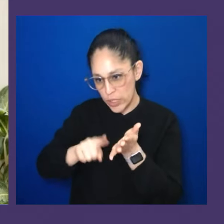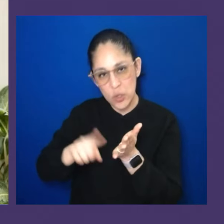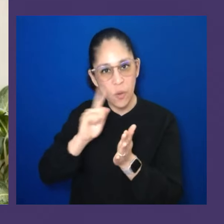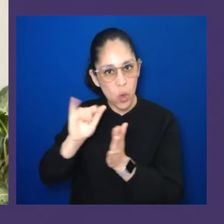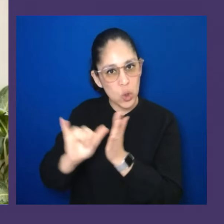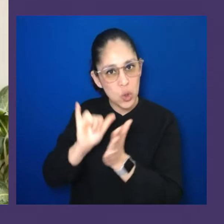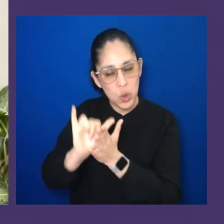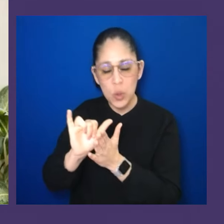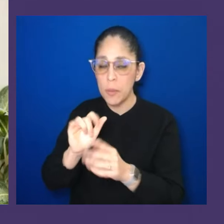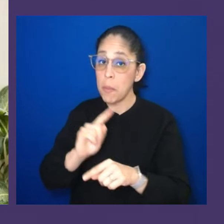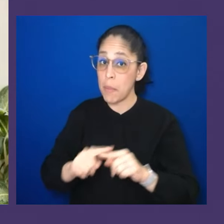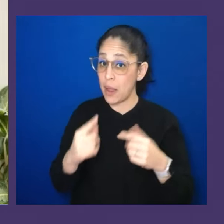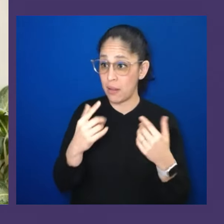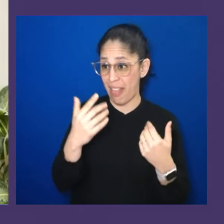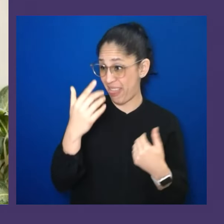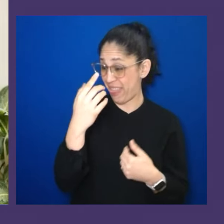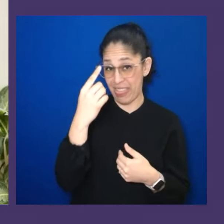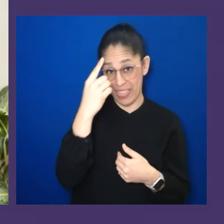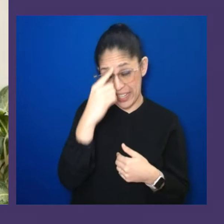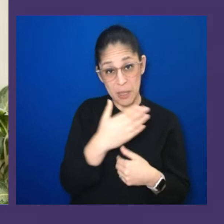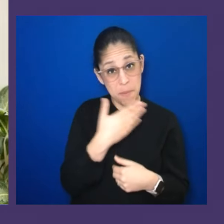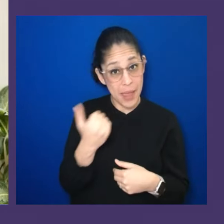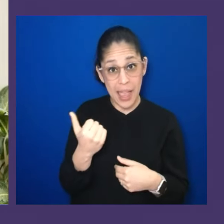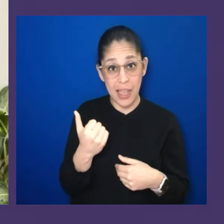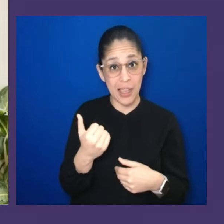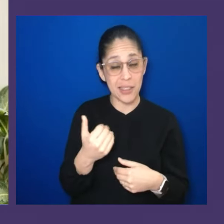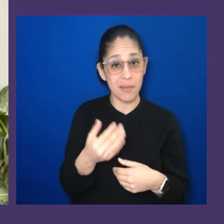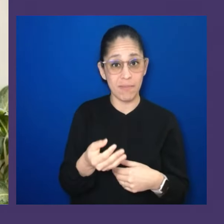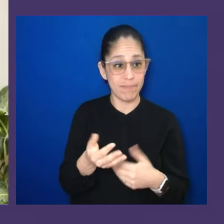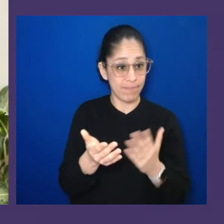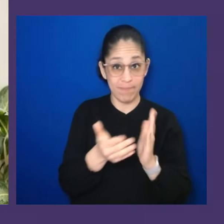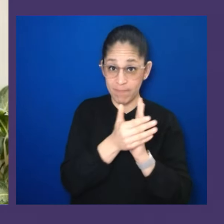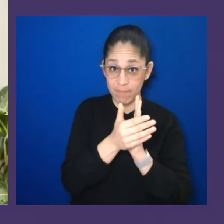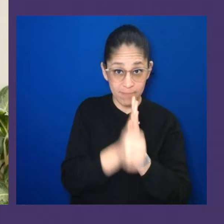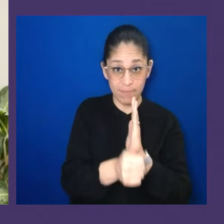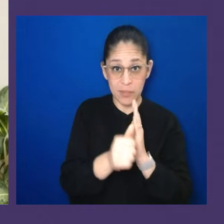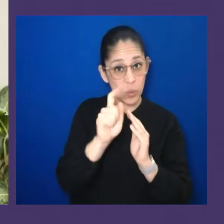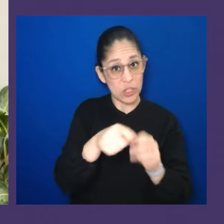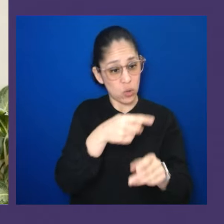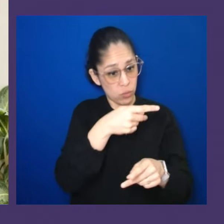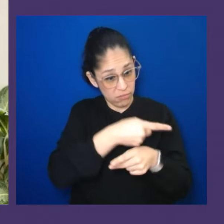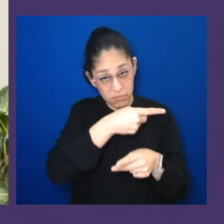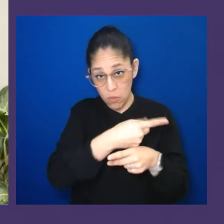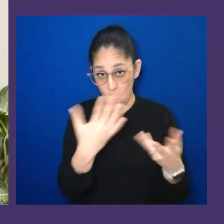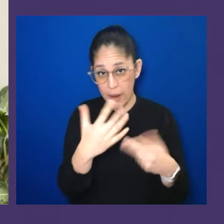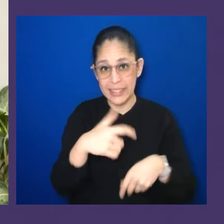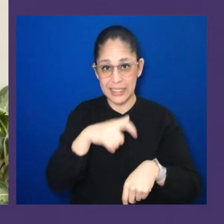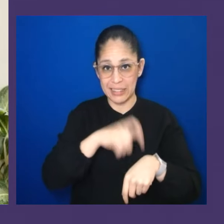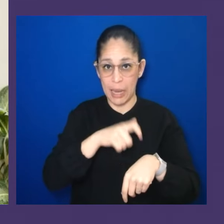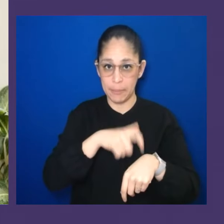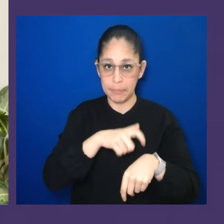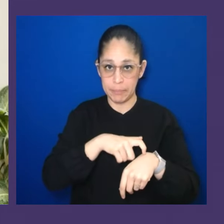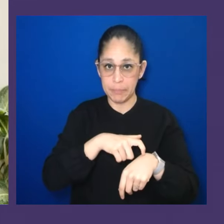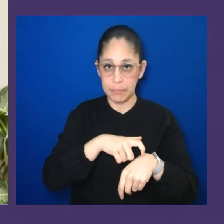to take care of is time. When we say we need time,